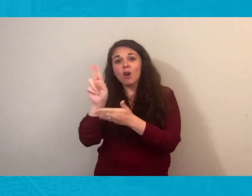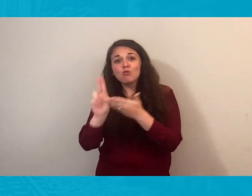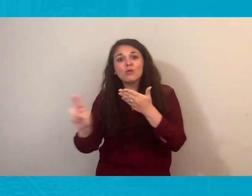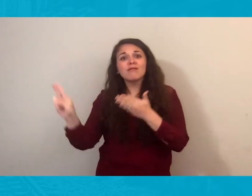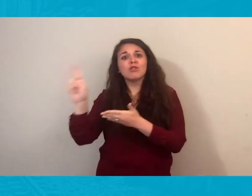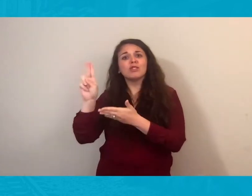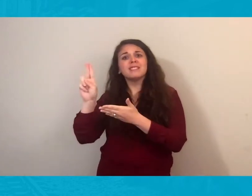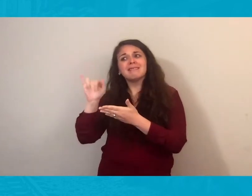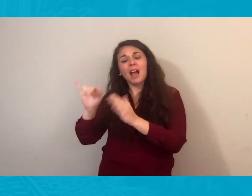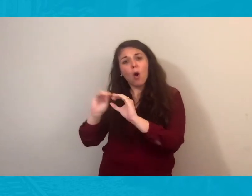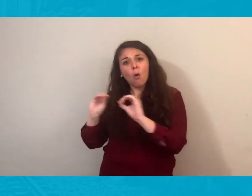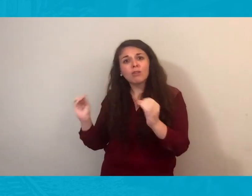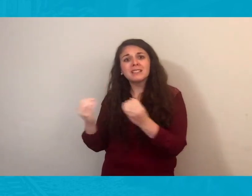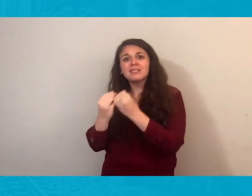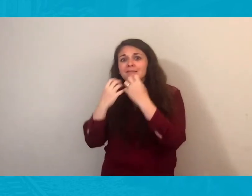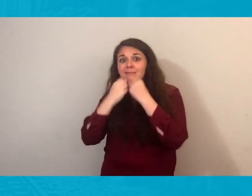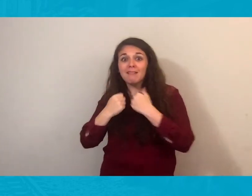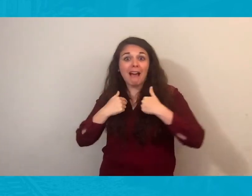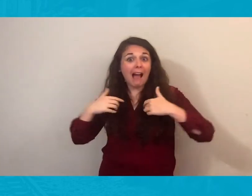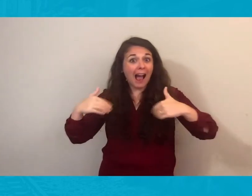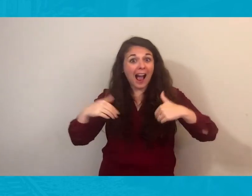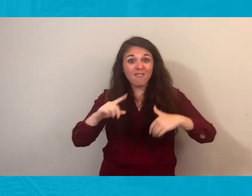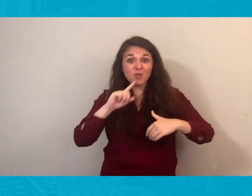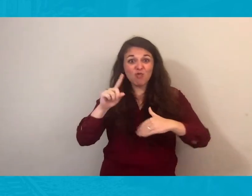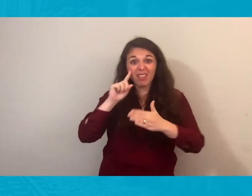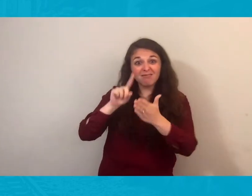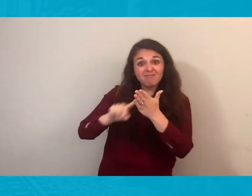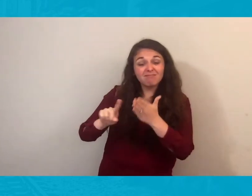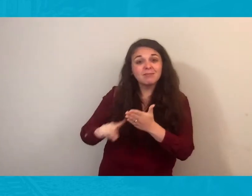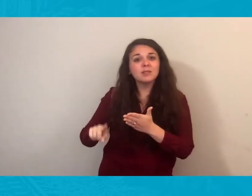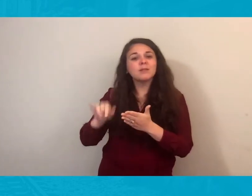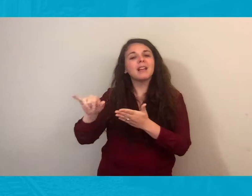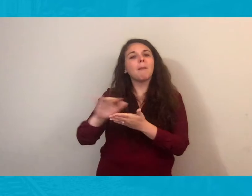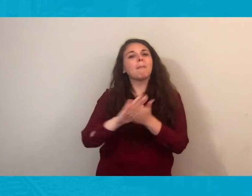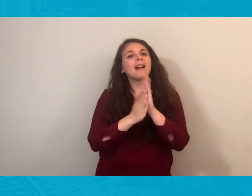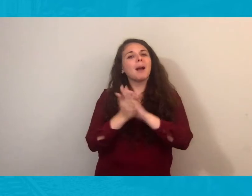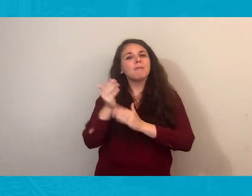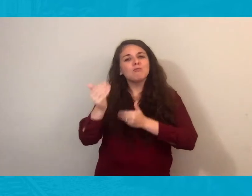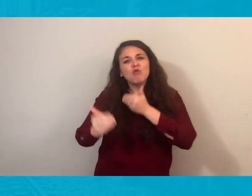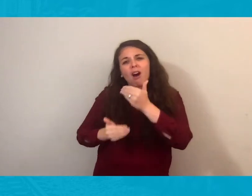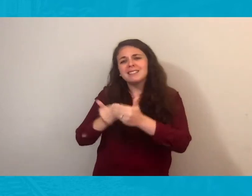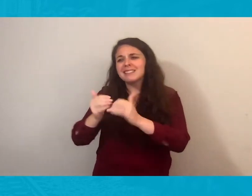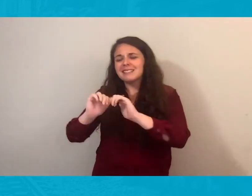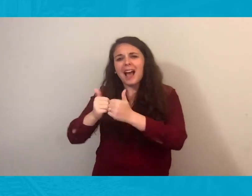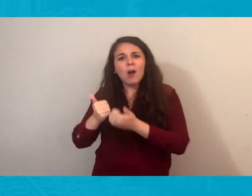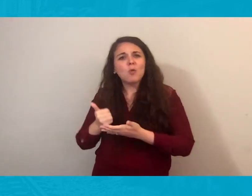hands-on and diving into this university and an organization that I cared about but not been inside.